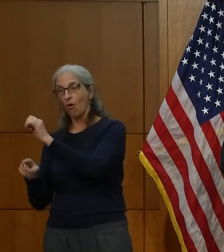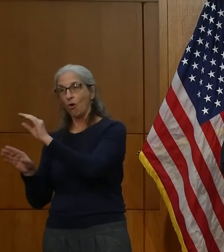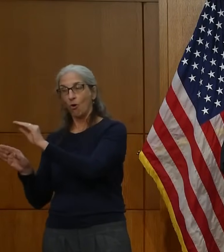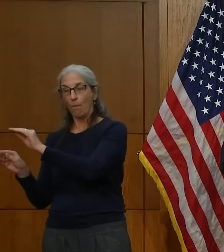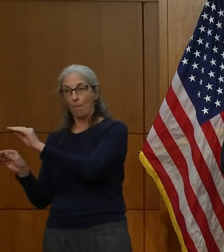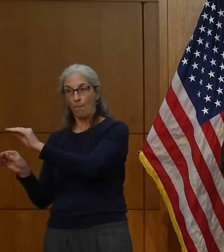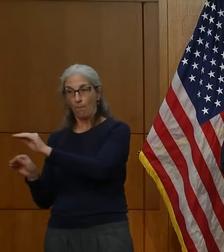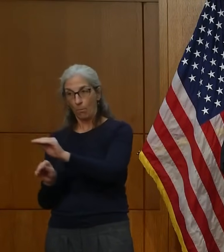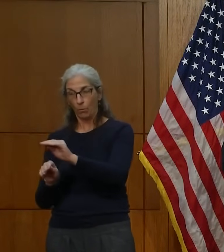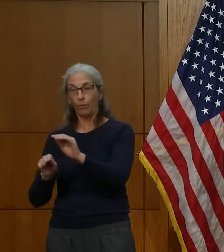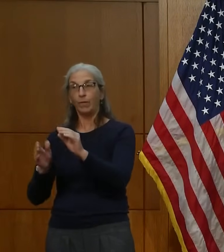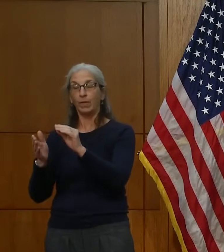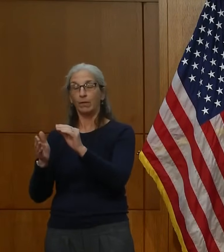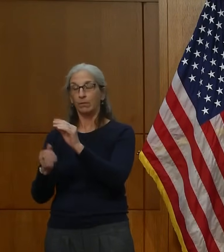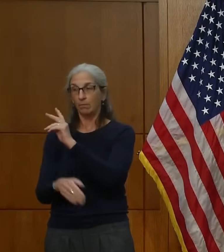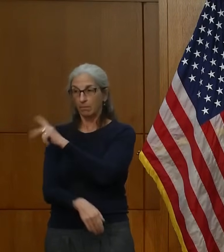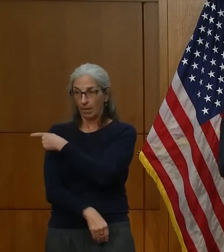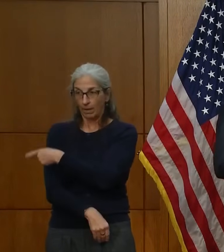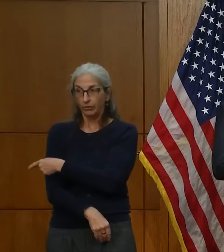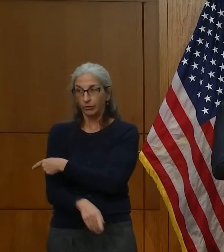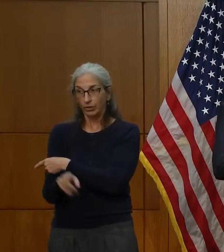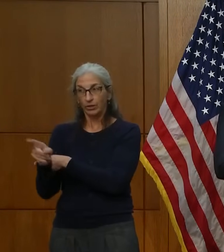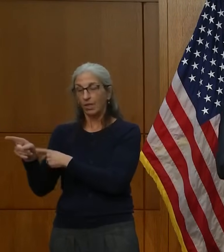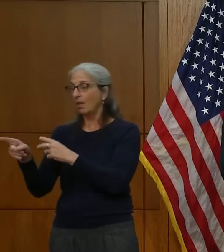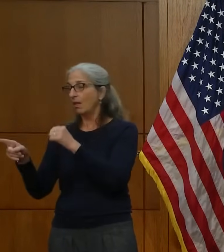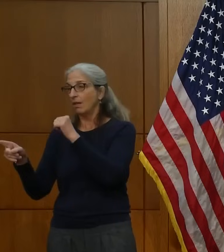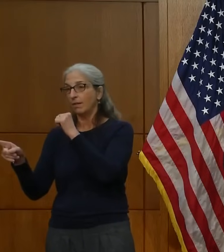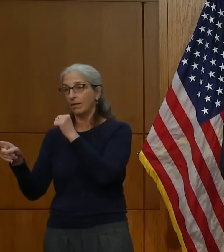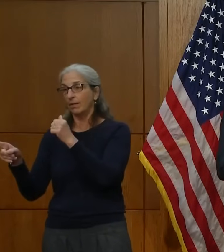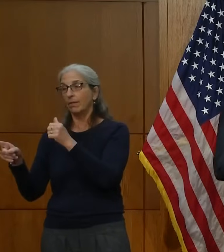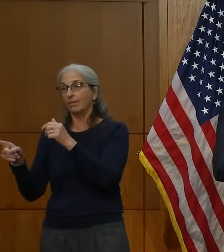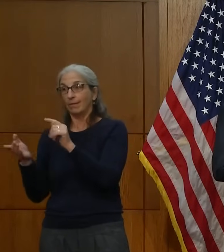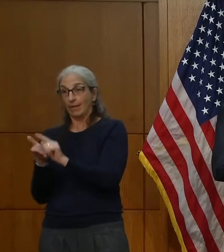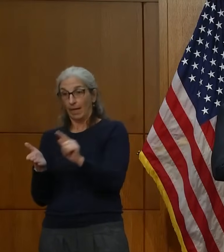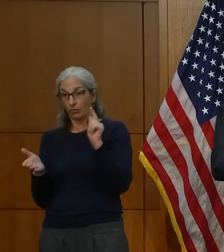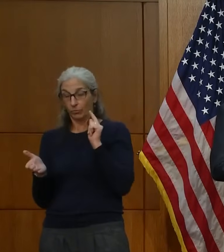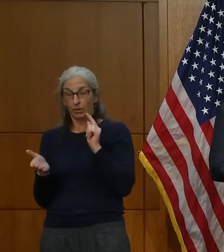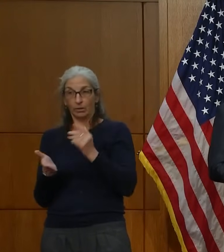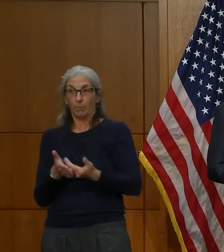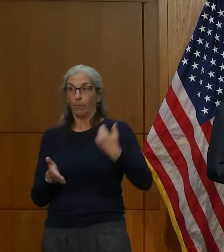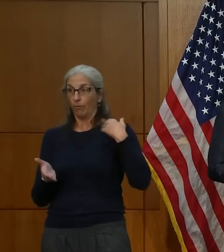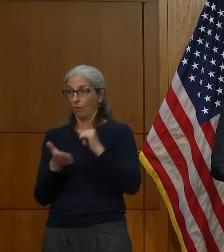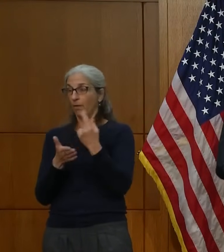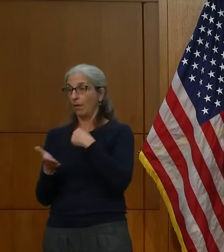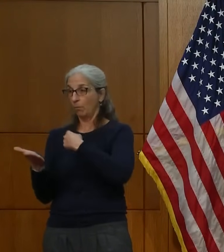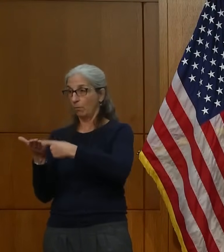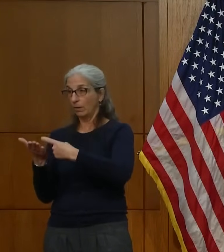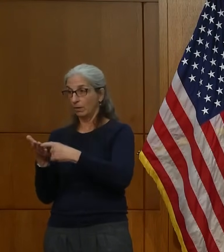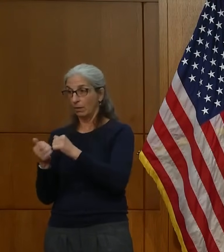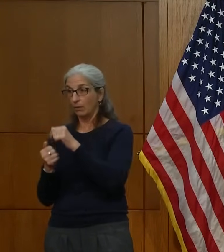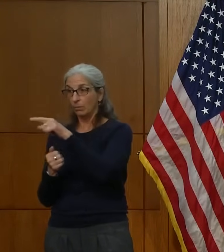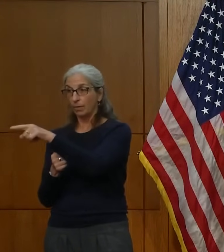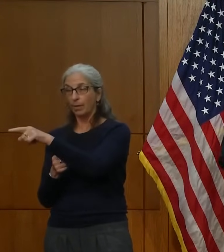BALAD, THEY ARE MOVING PEOPLE AROUND FROM ONE HOSPITAL TO. ANOTHER. THEY TRY TO KEEP THEM